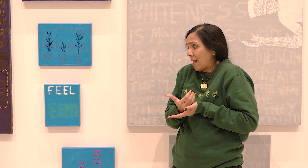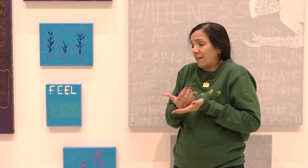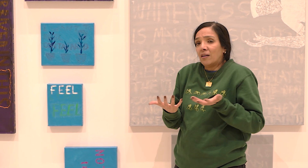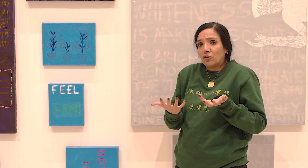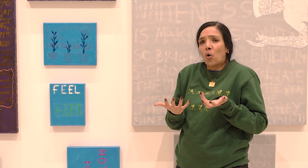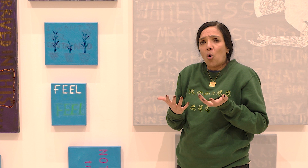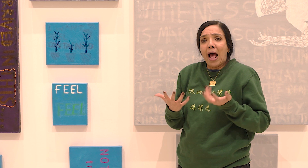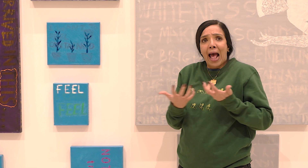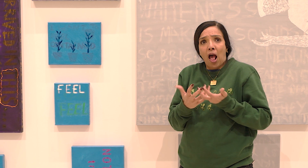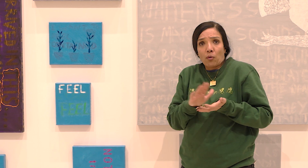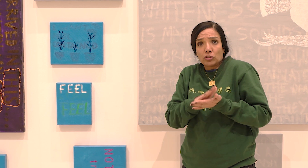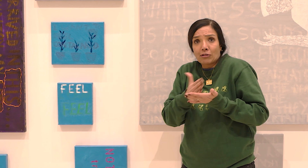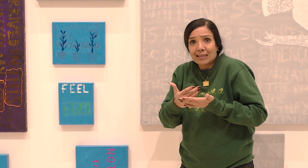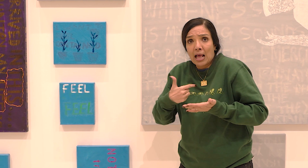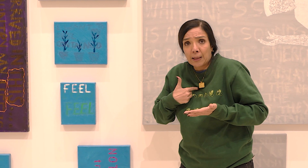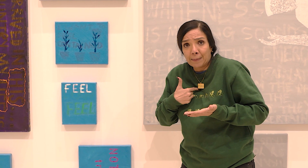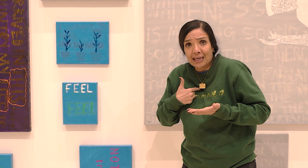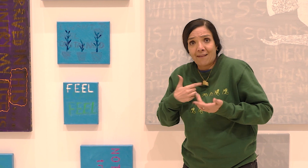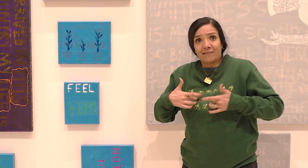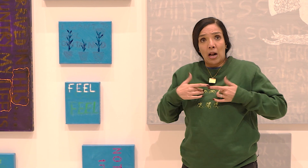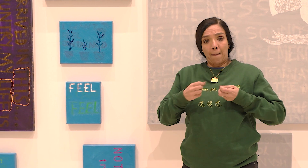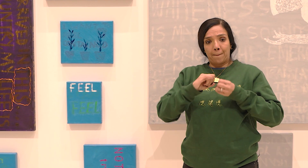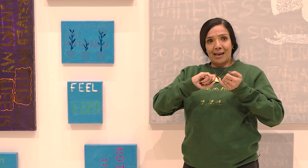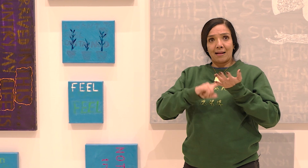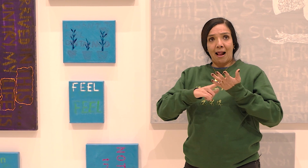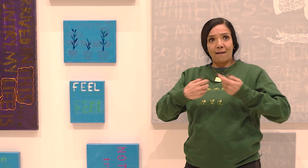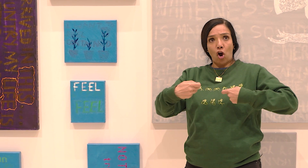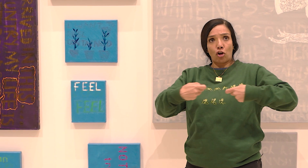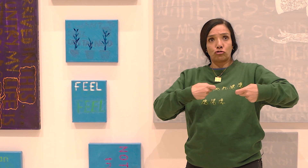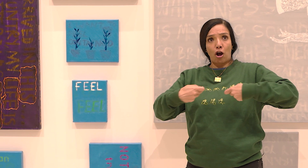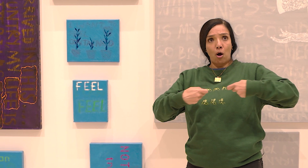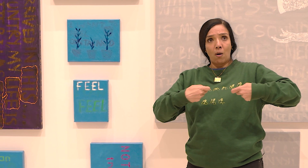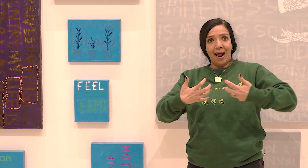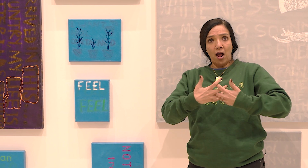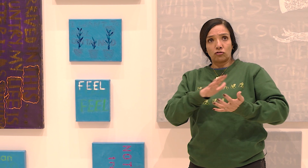it didn't feel safe... so, how do people translate me?